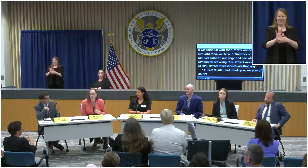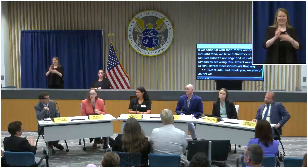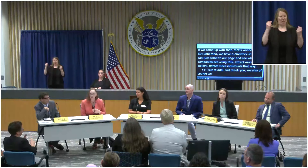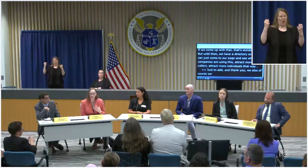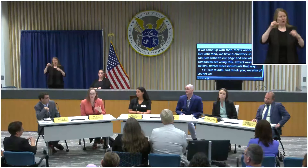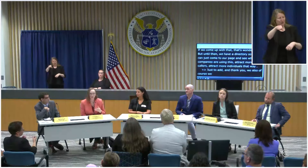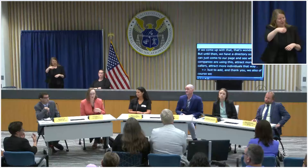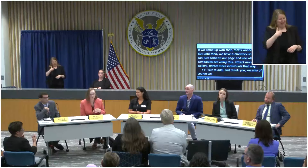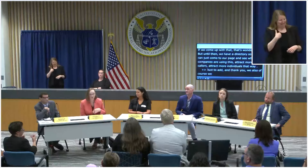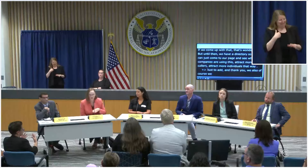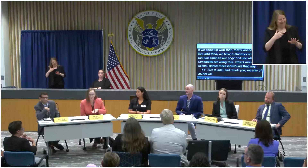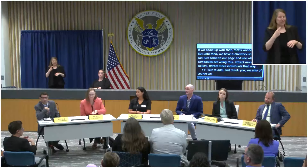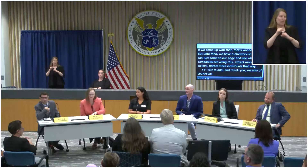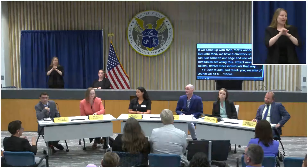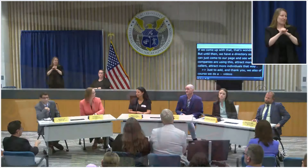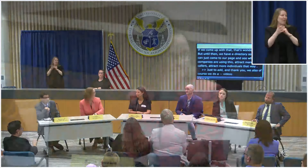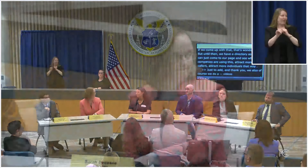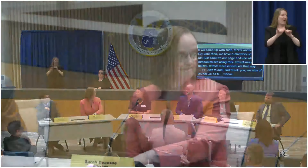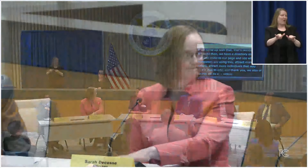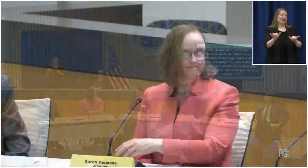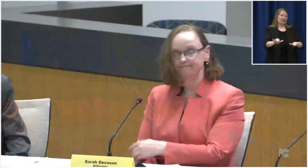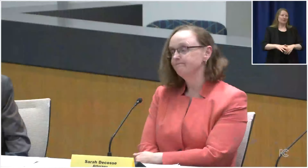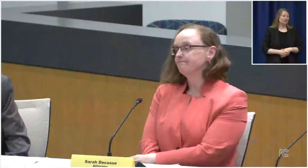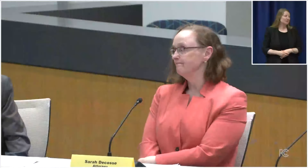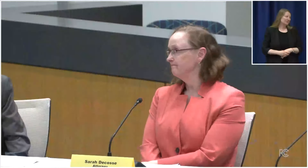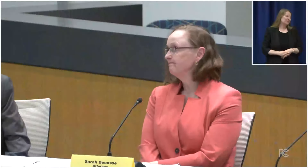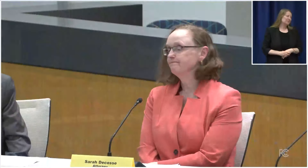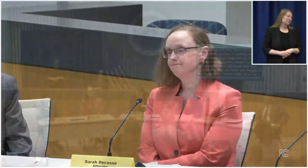JUST TO ADD, AND THANK YOU, WE ALSO OF COURSE WE DO